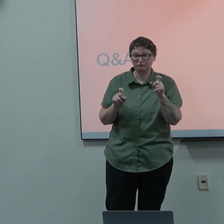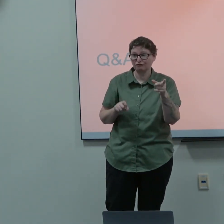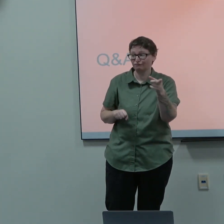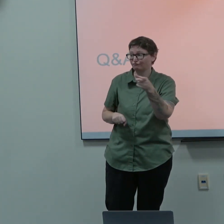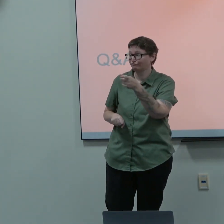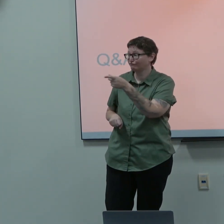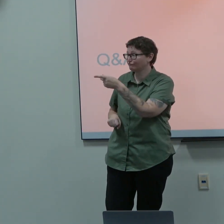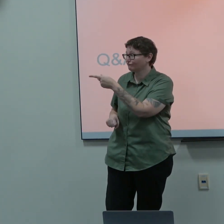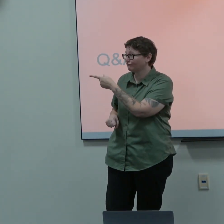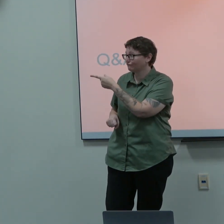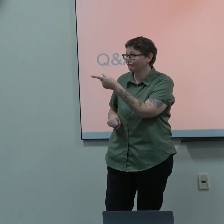Any more questions?